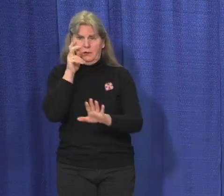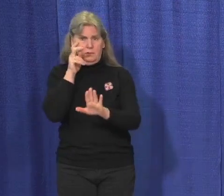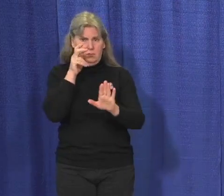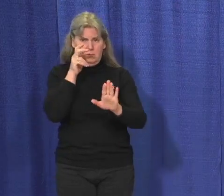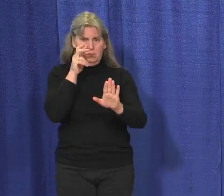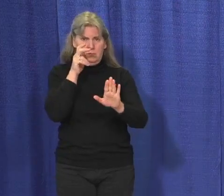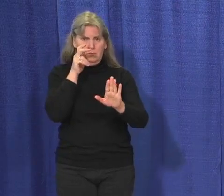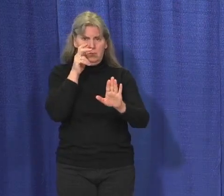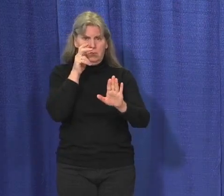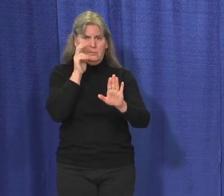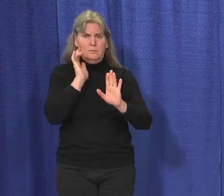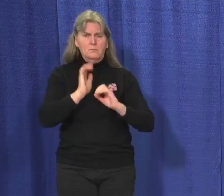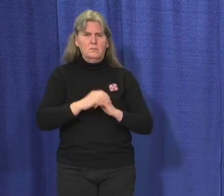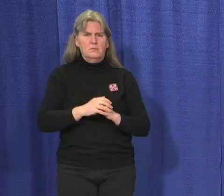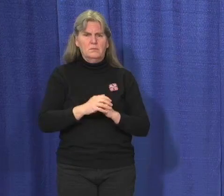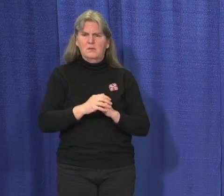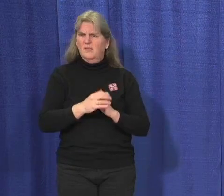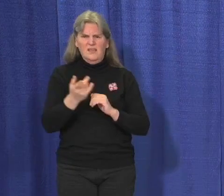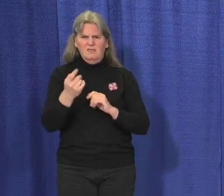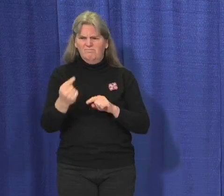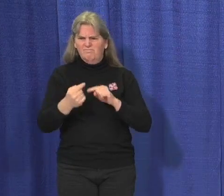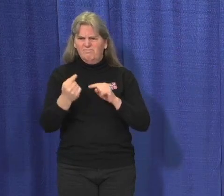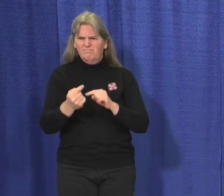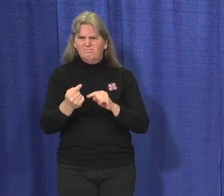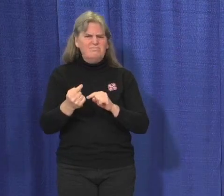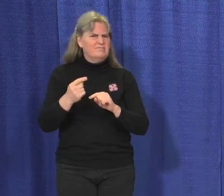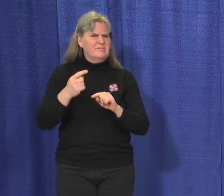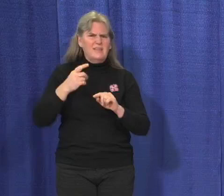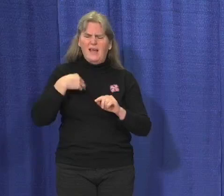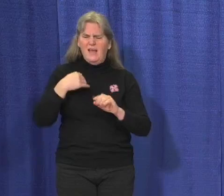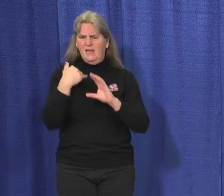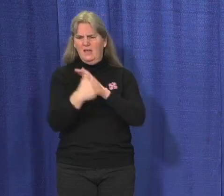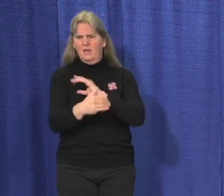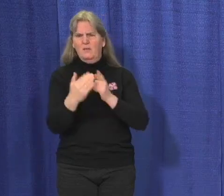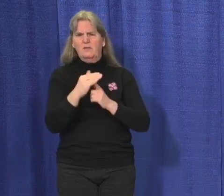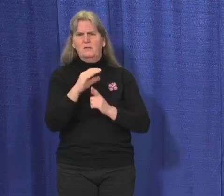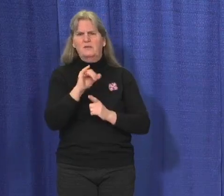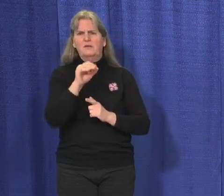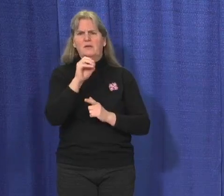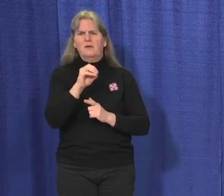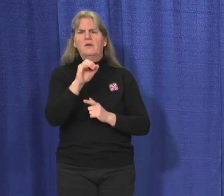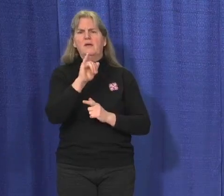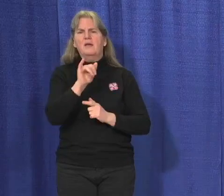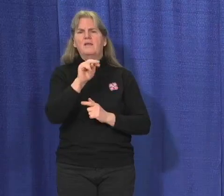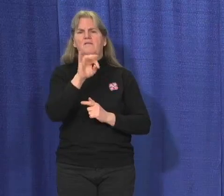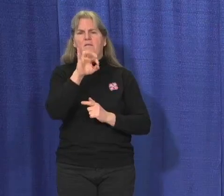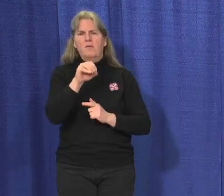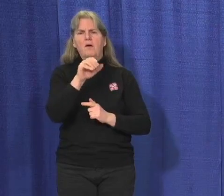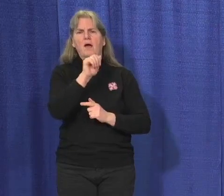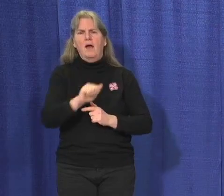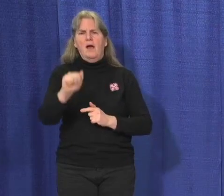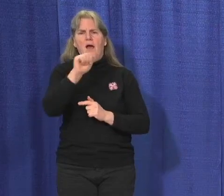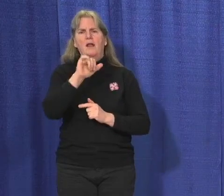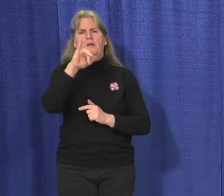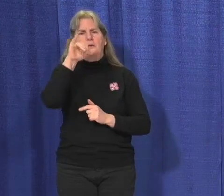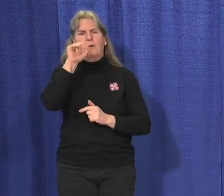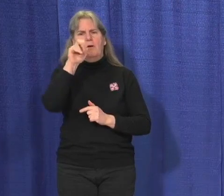that everyone can hear us we? If any reporters are having a problem, please e-mail alexis.miller@gov.yk.ca.